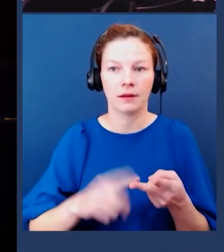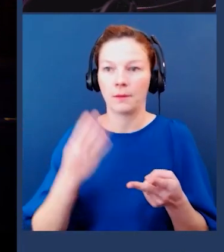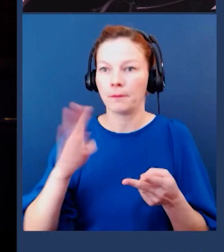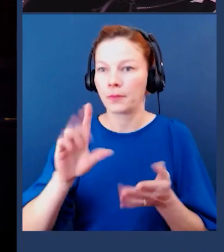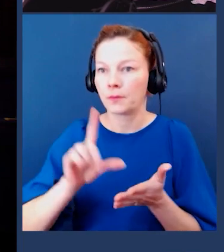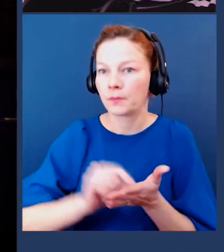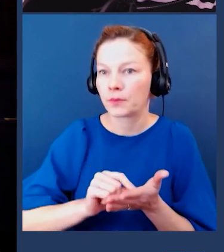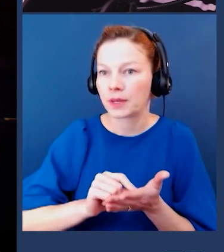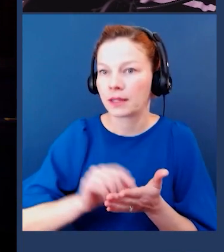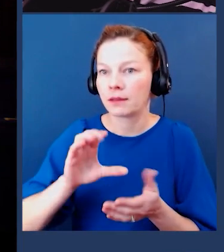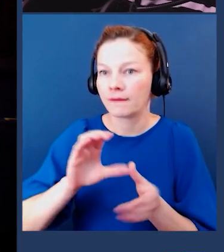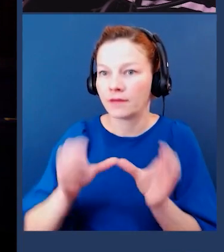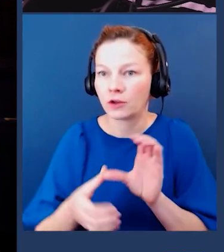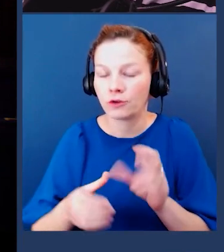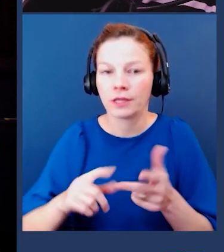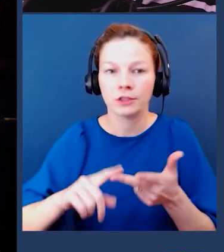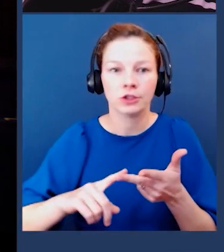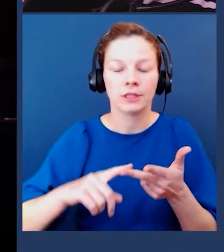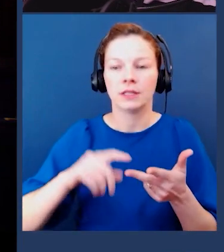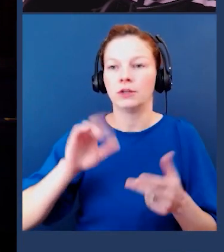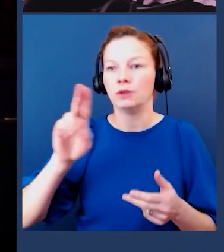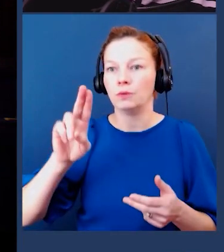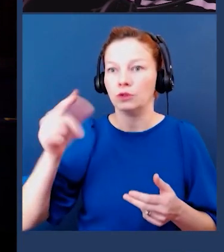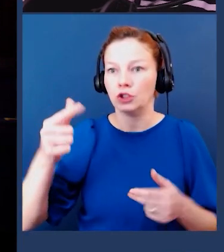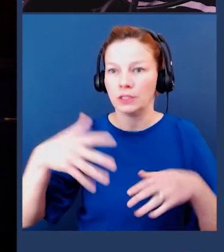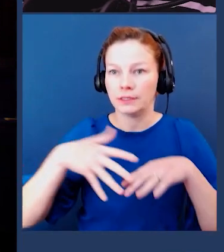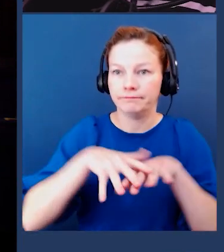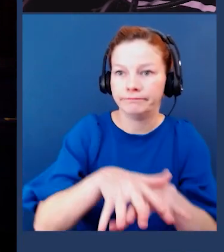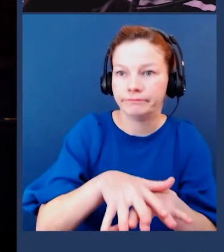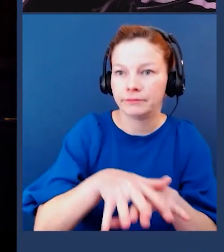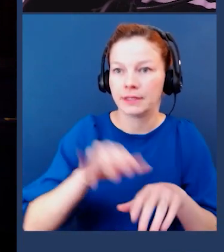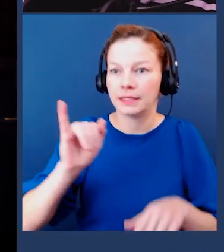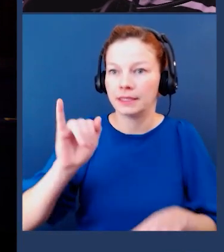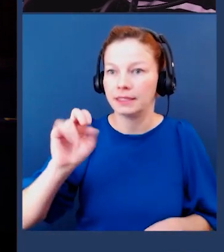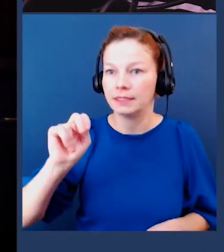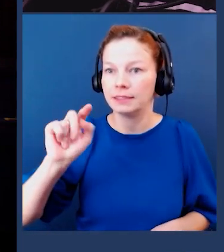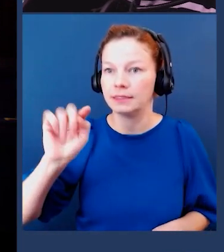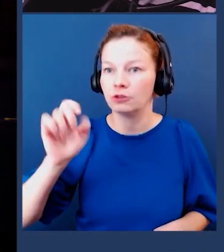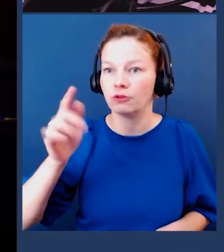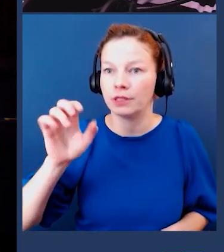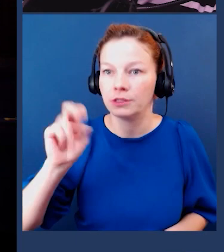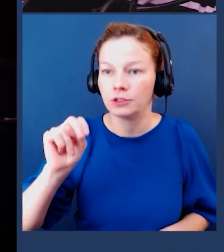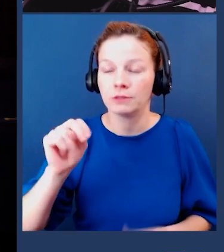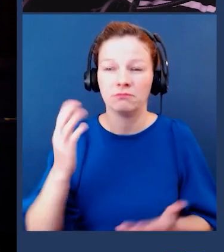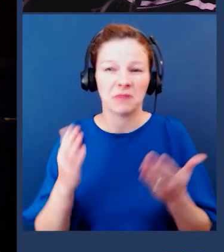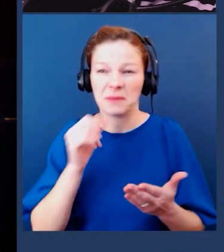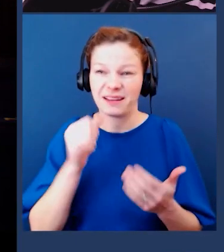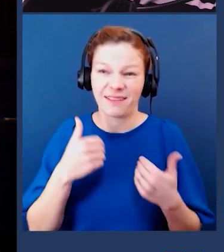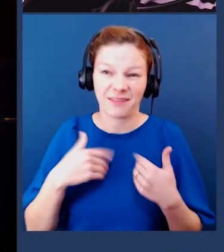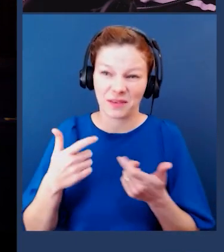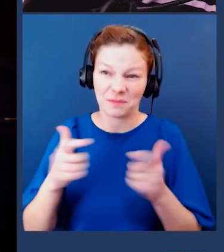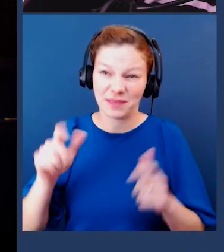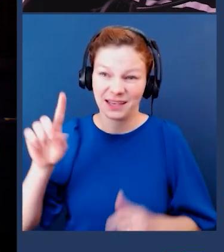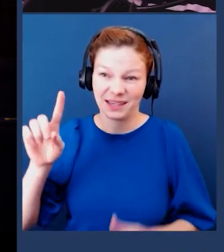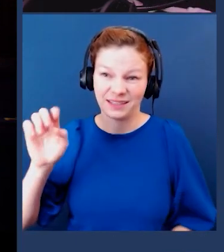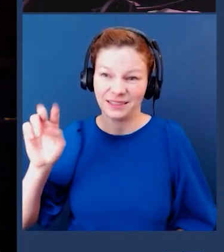Unity integration and may not have a huge, you know, DevOps team for the backend platform.